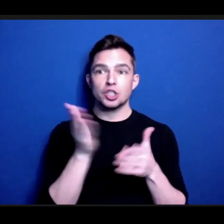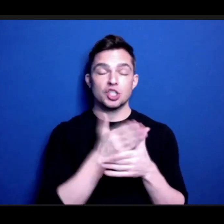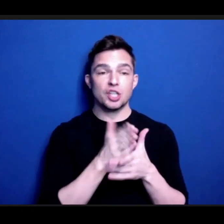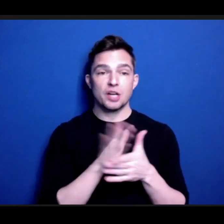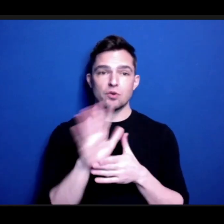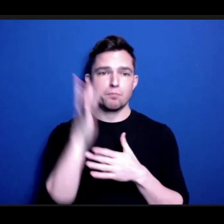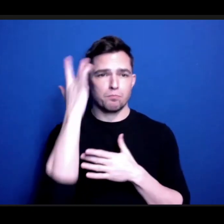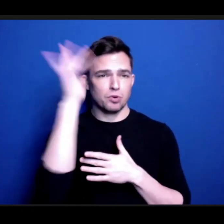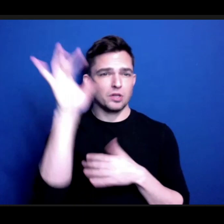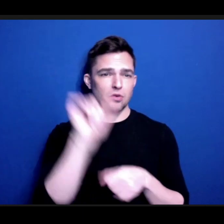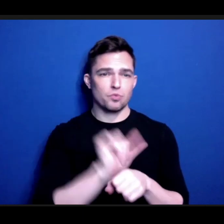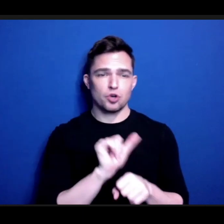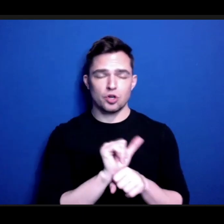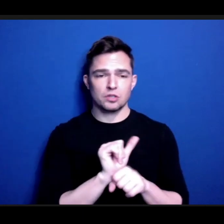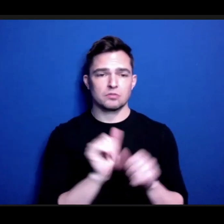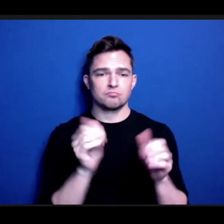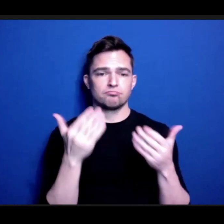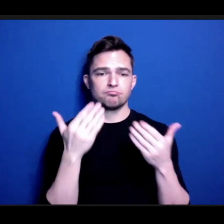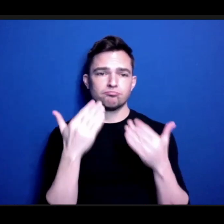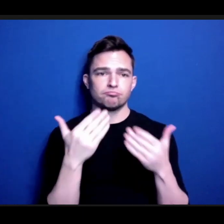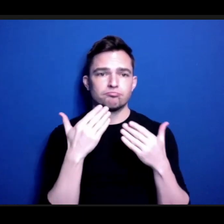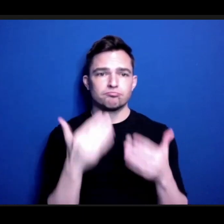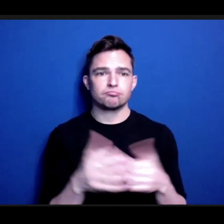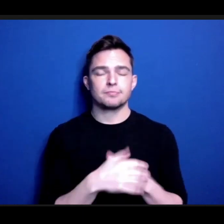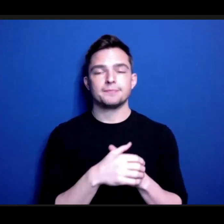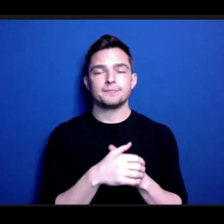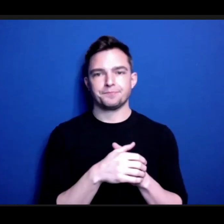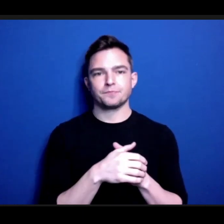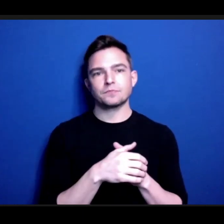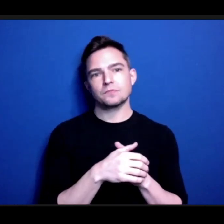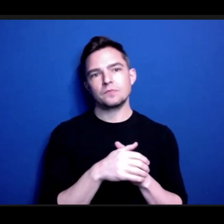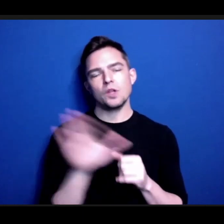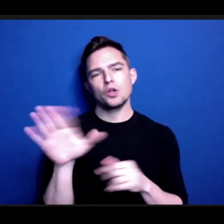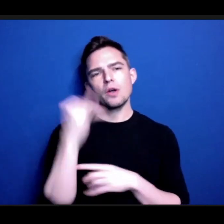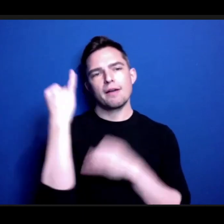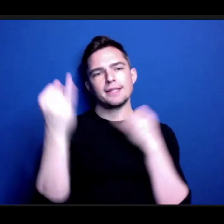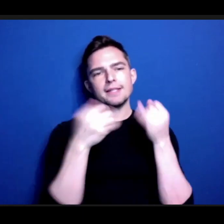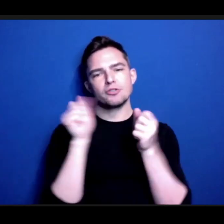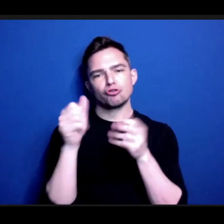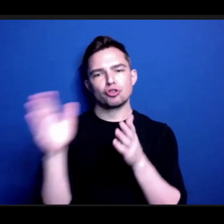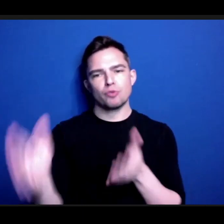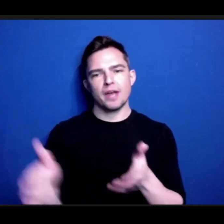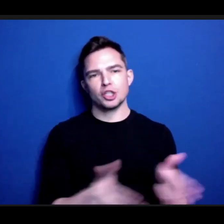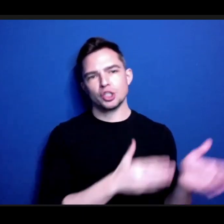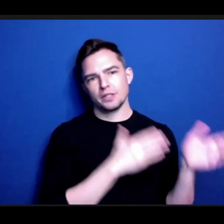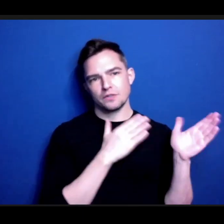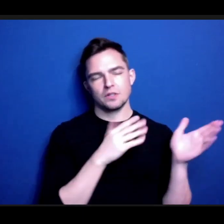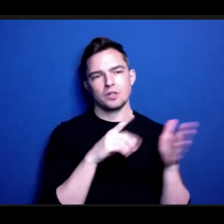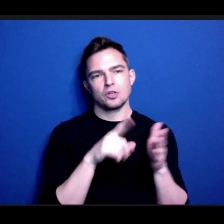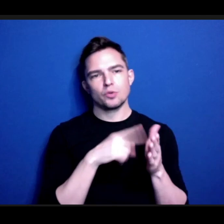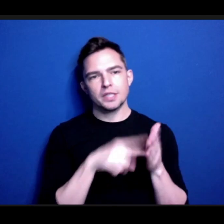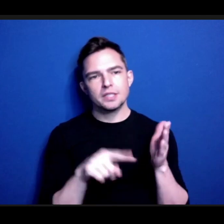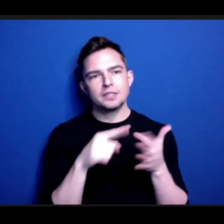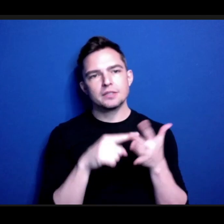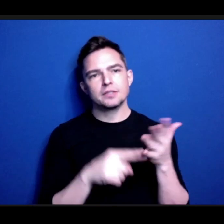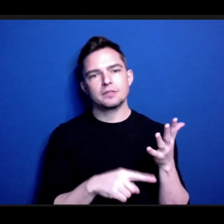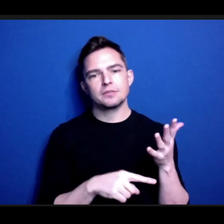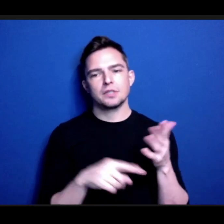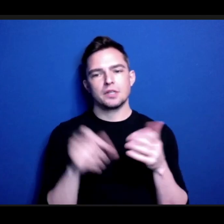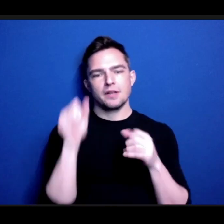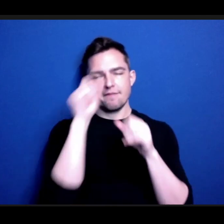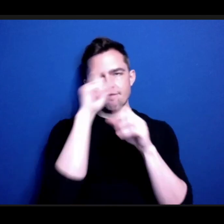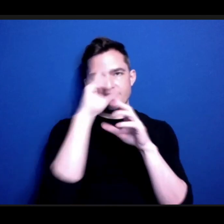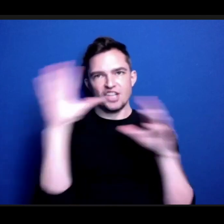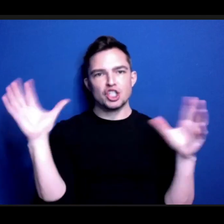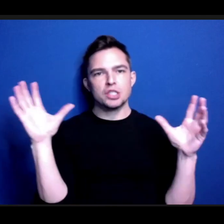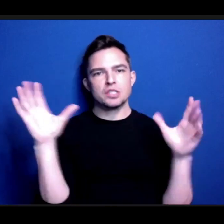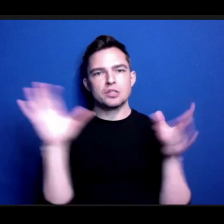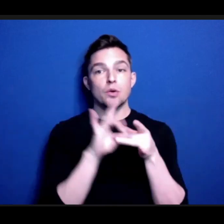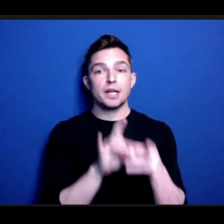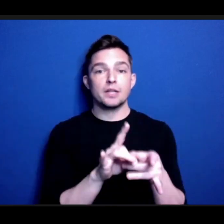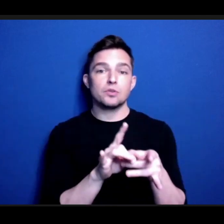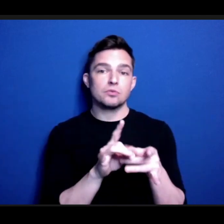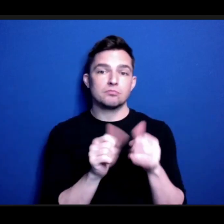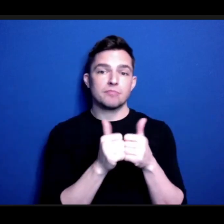work and their ideas and strategies and criticisms, and visions around how research can be done